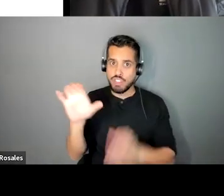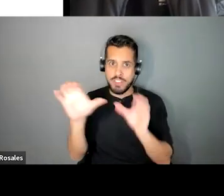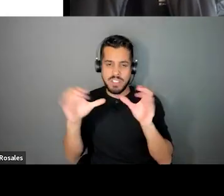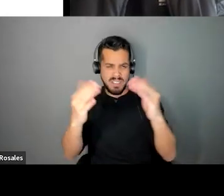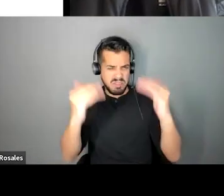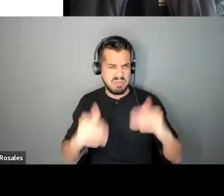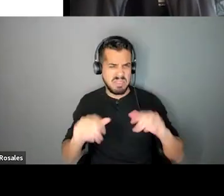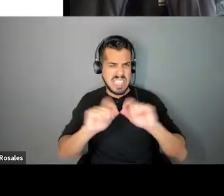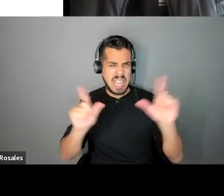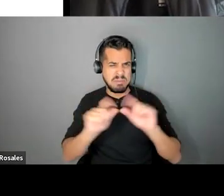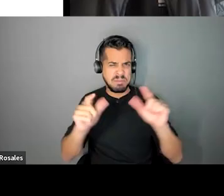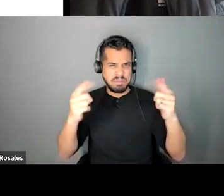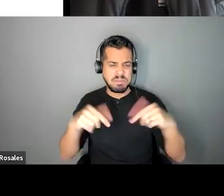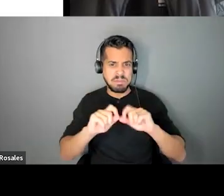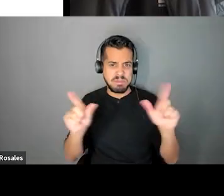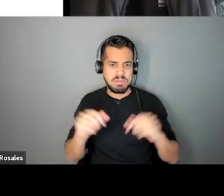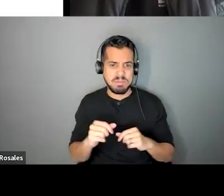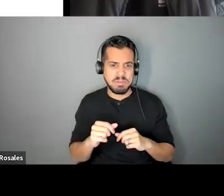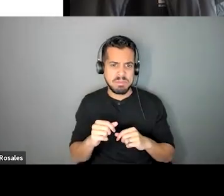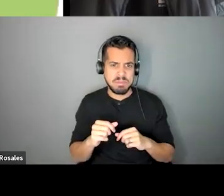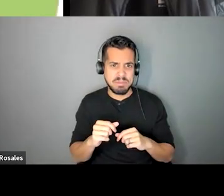uh... our next slide is from academy to apprenticeship.